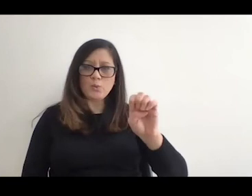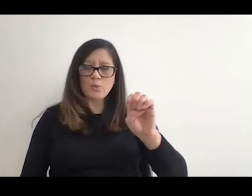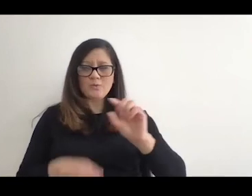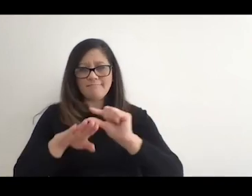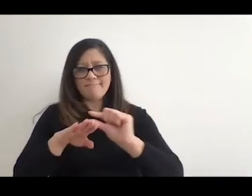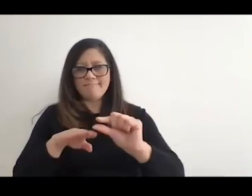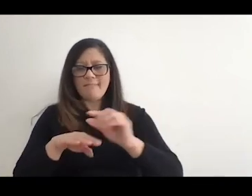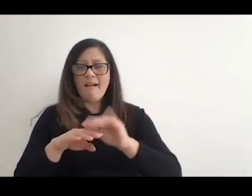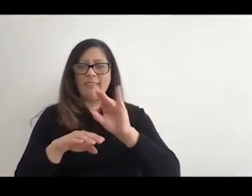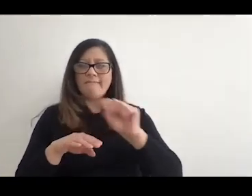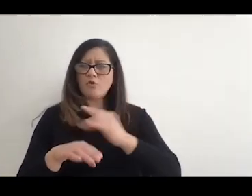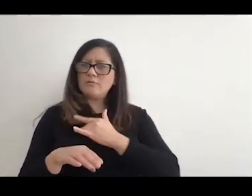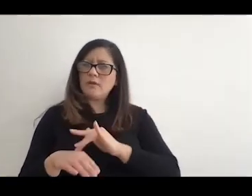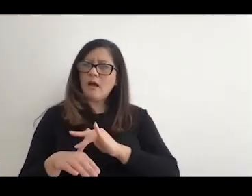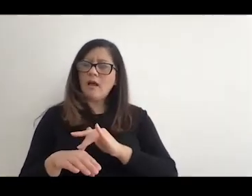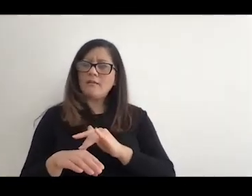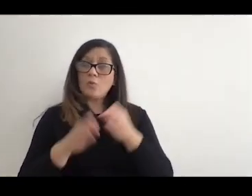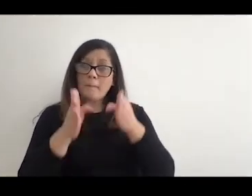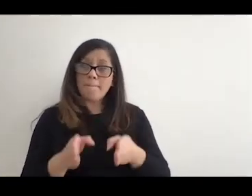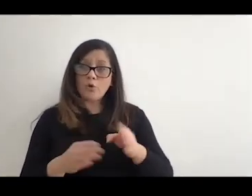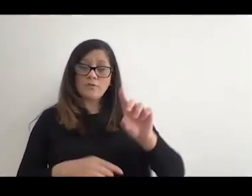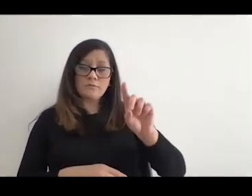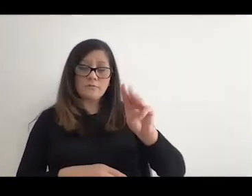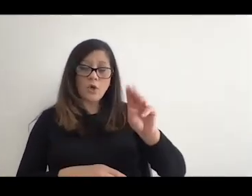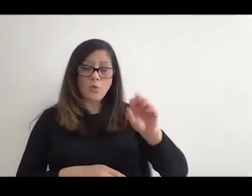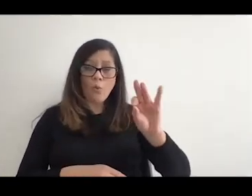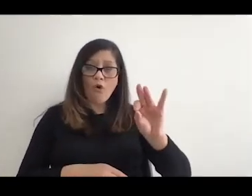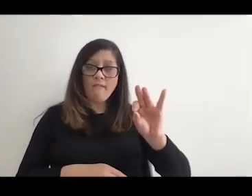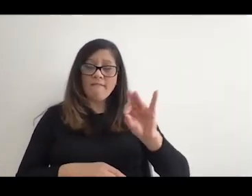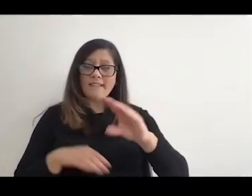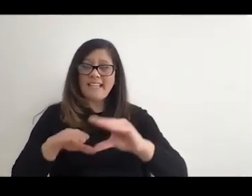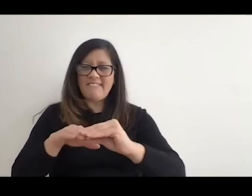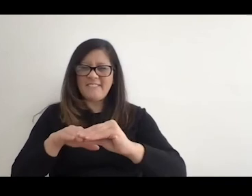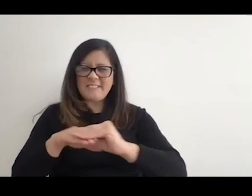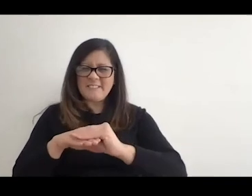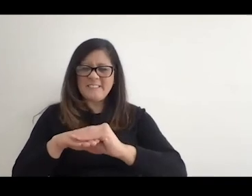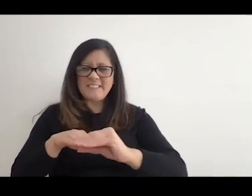that's living with dwarfism to to wear shoes that are made for children.